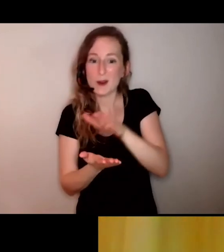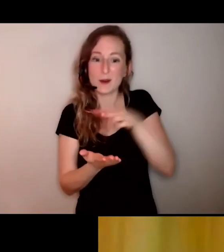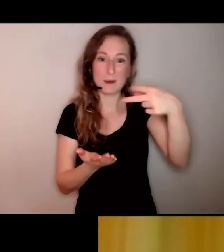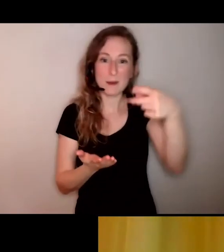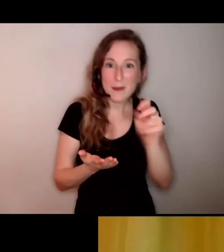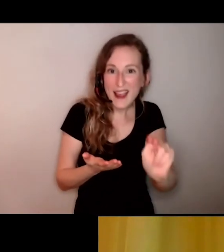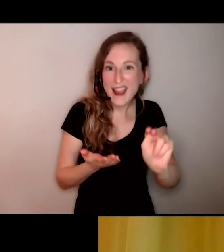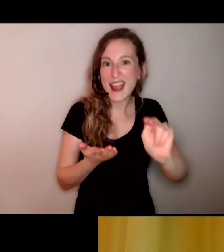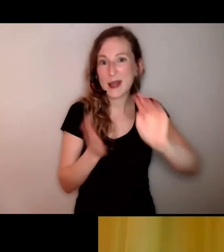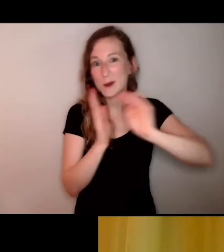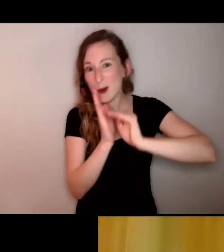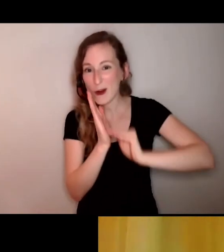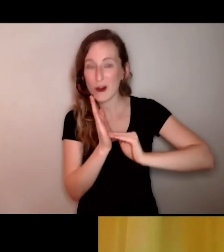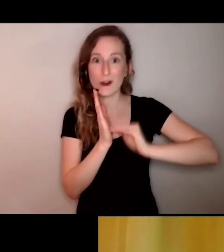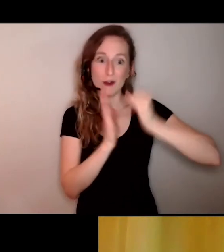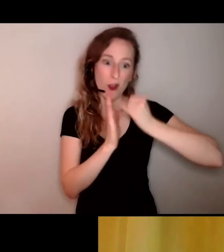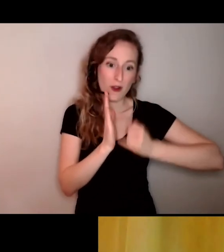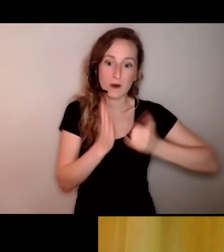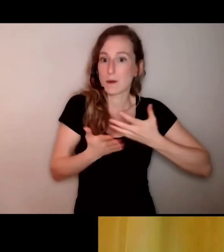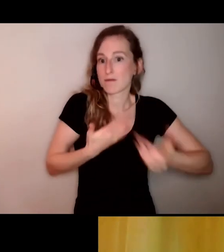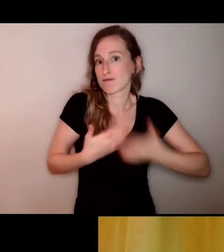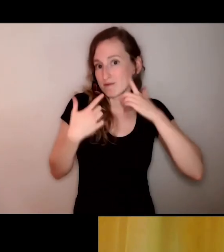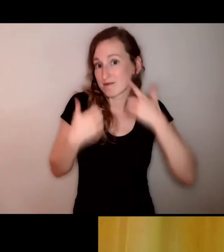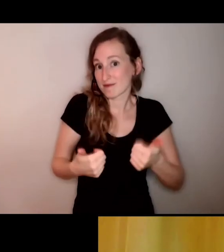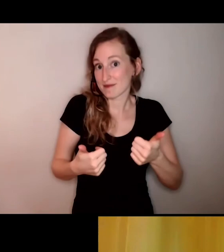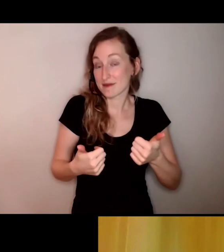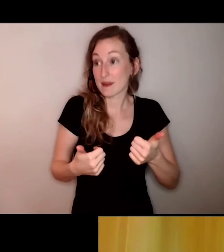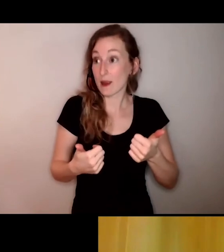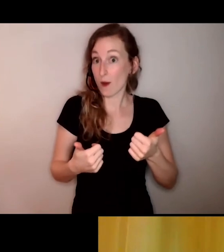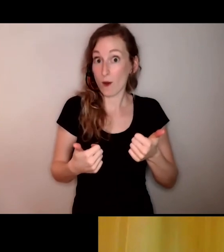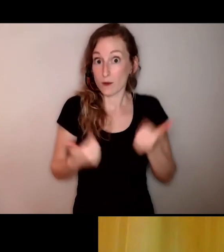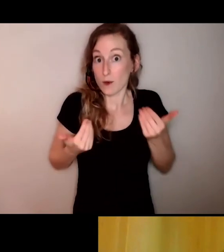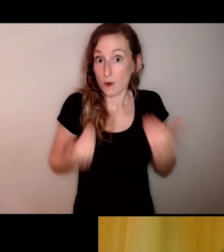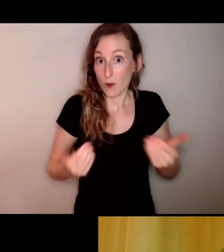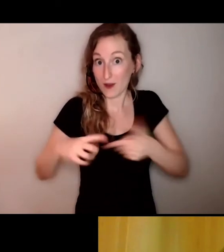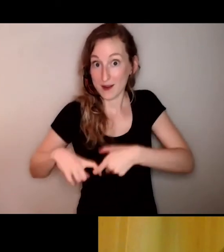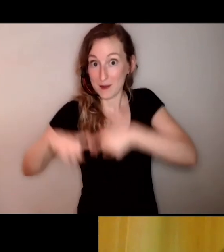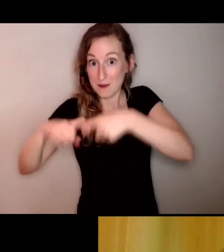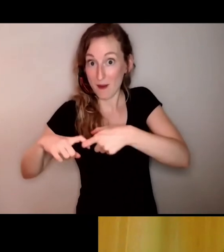So if you don't have art materials with you, now is a pretty good time to pause and gather those up.